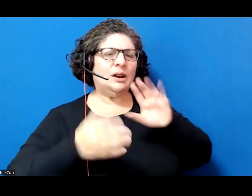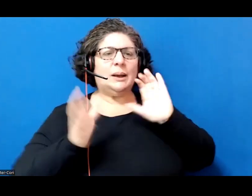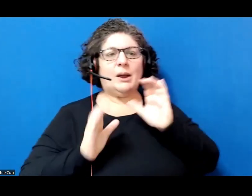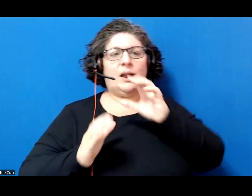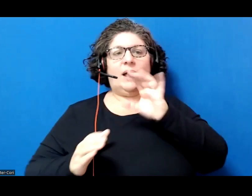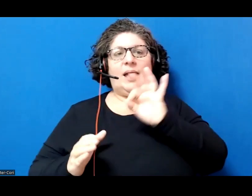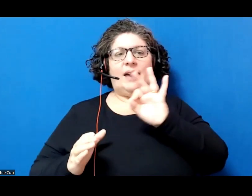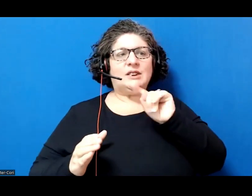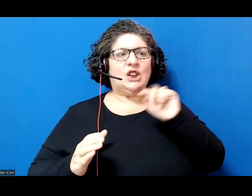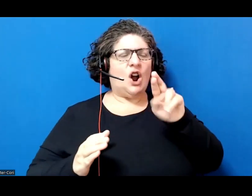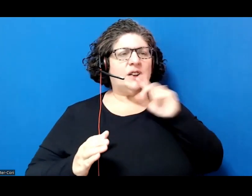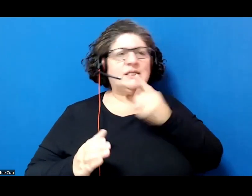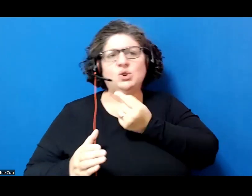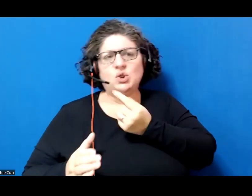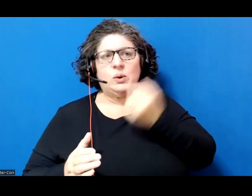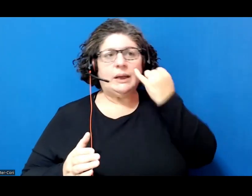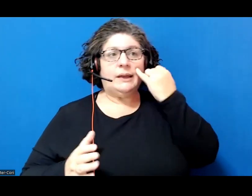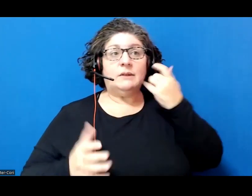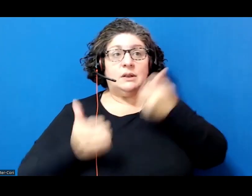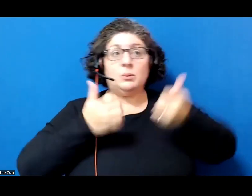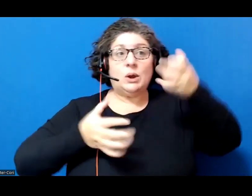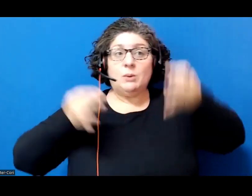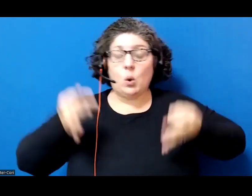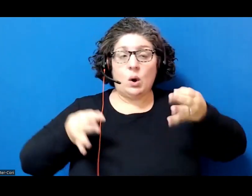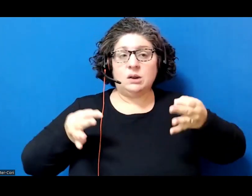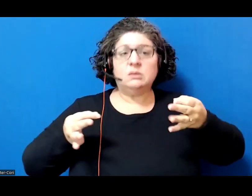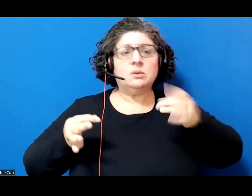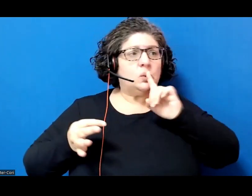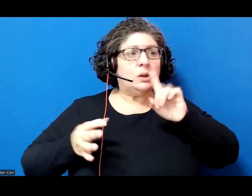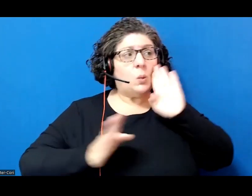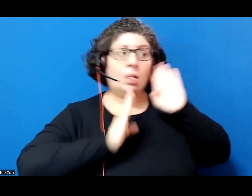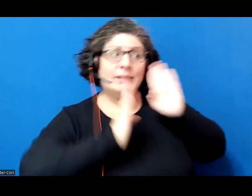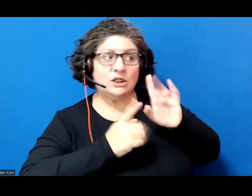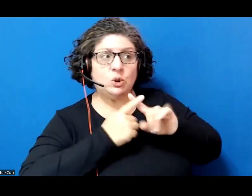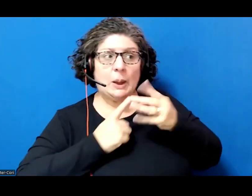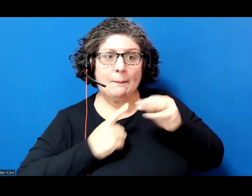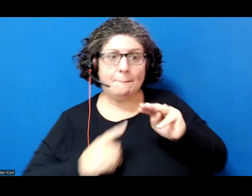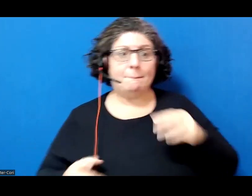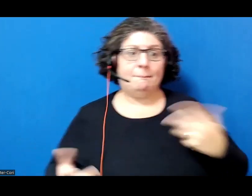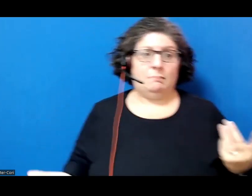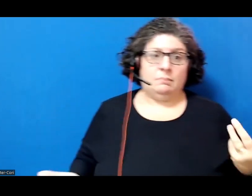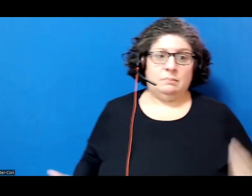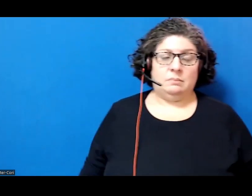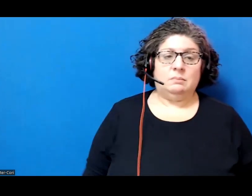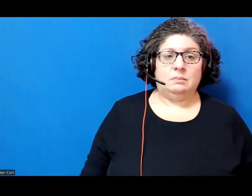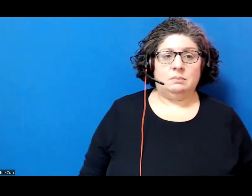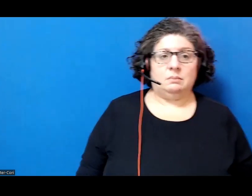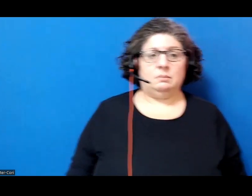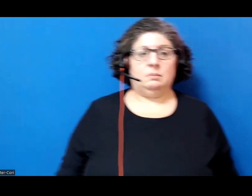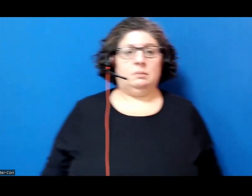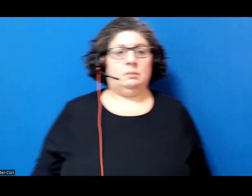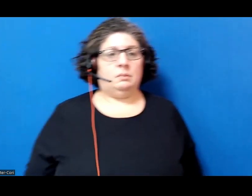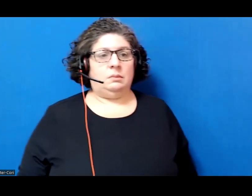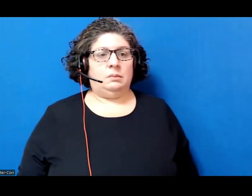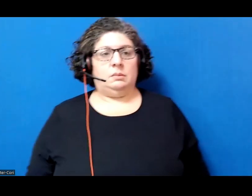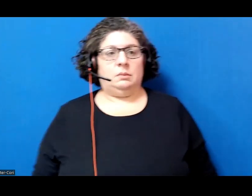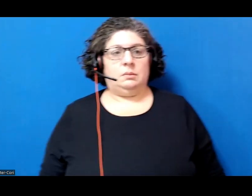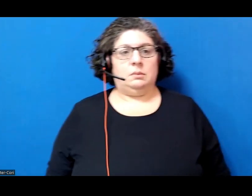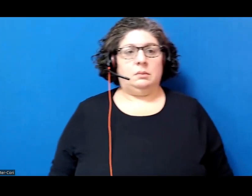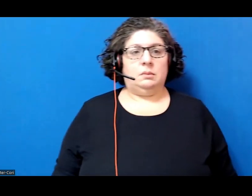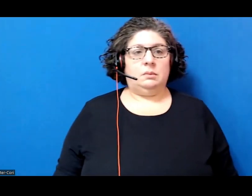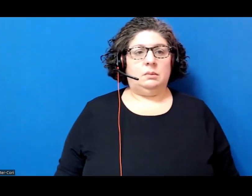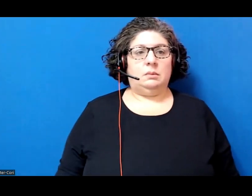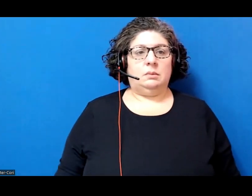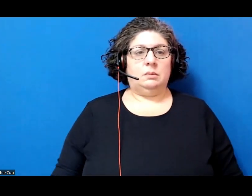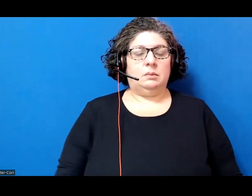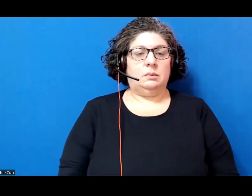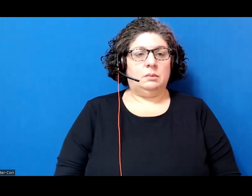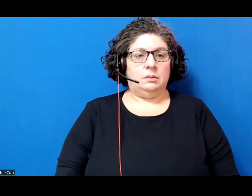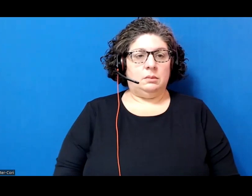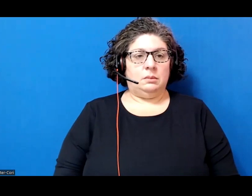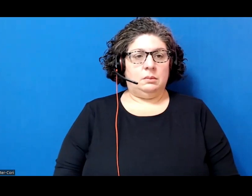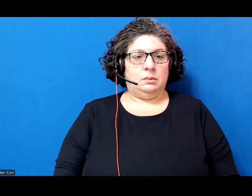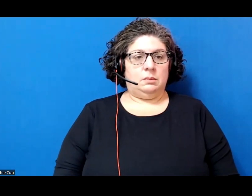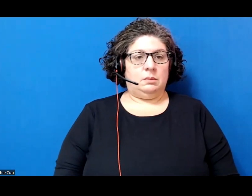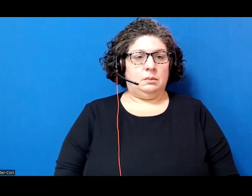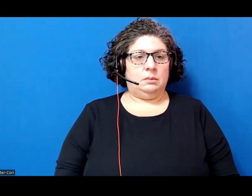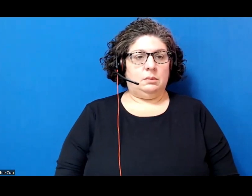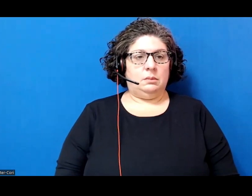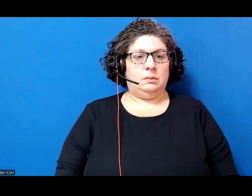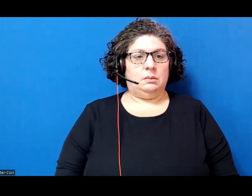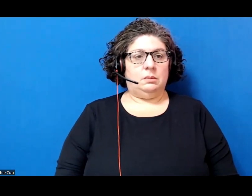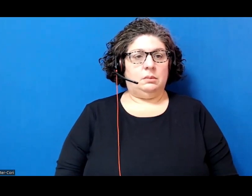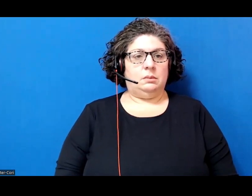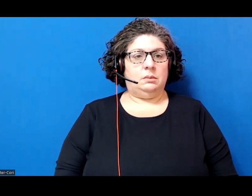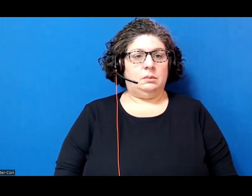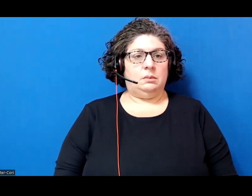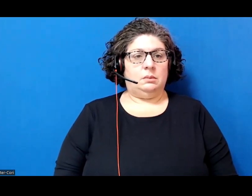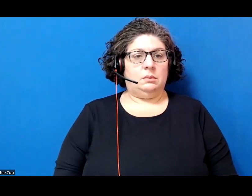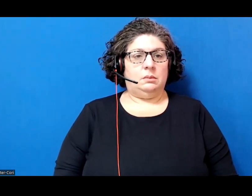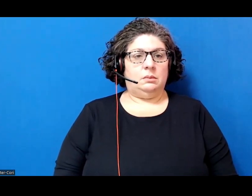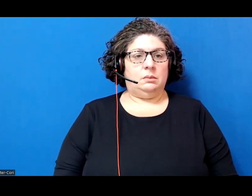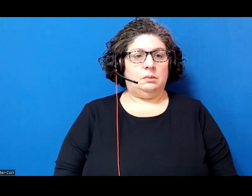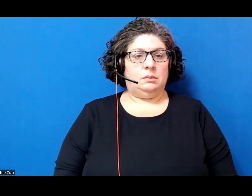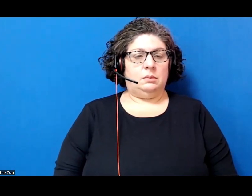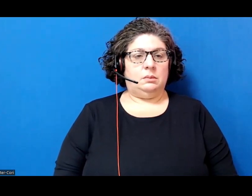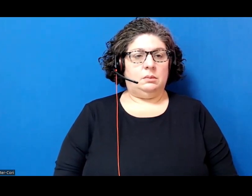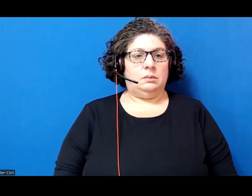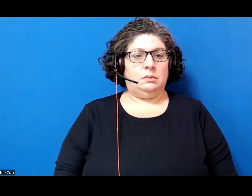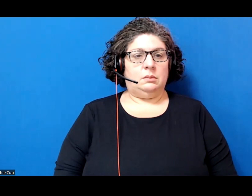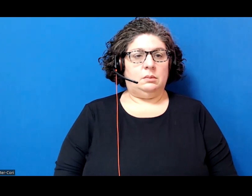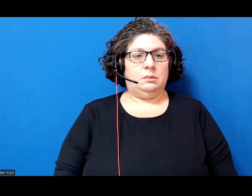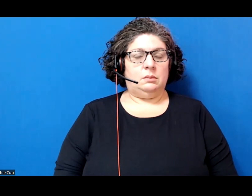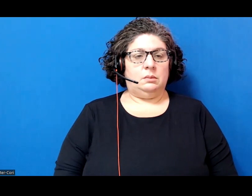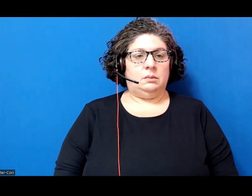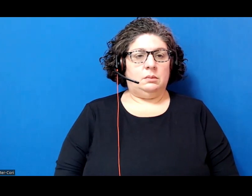What he should do and whether the Supreme Court would really listen to him?Yeah, it's